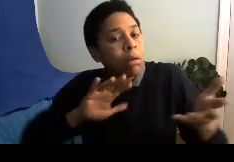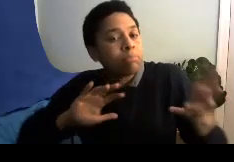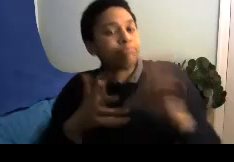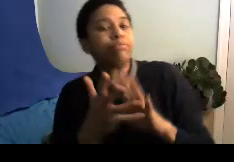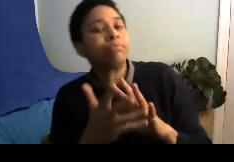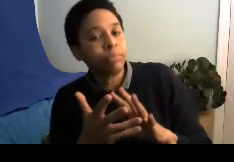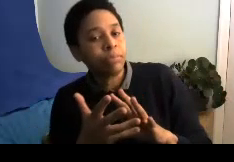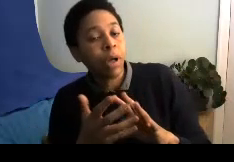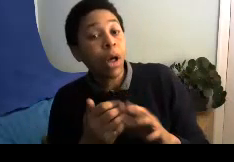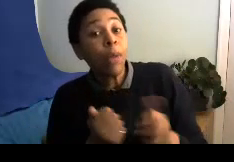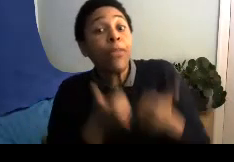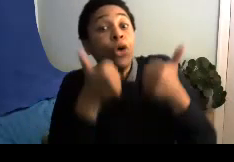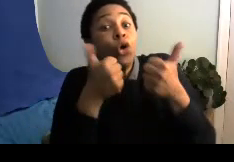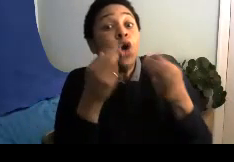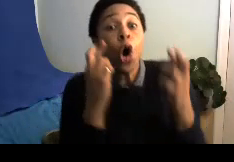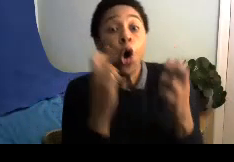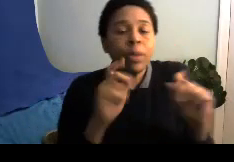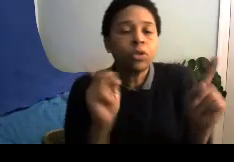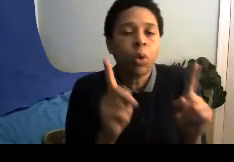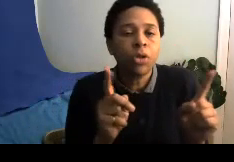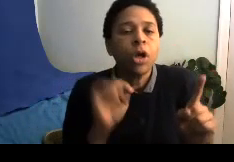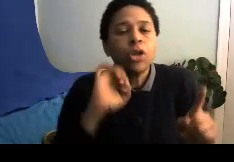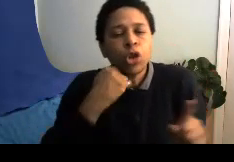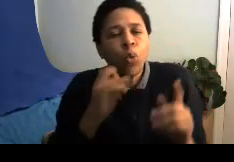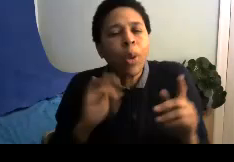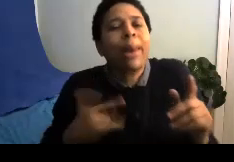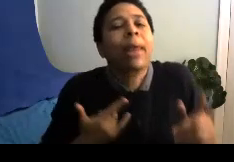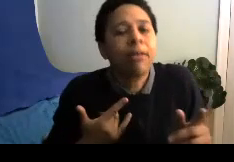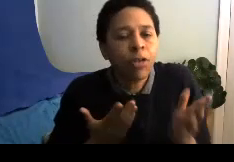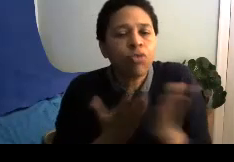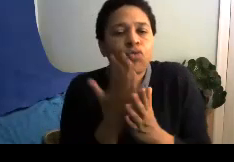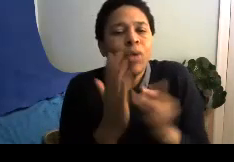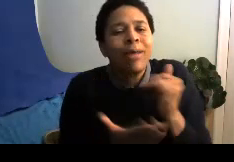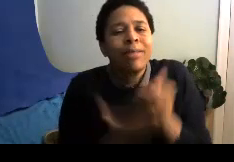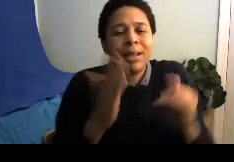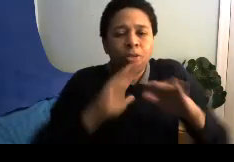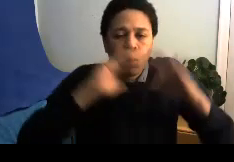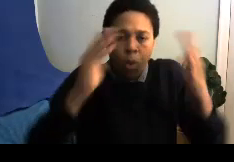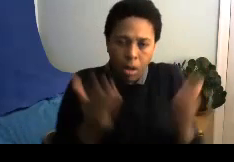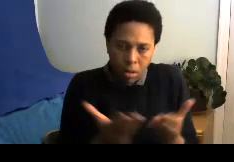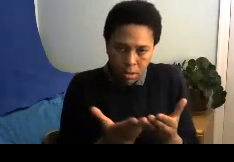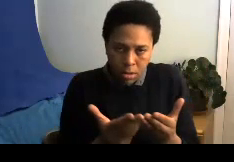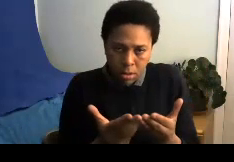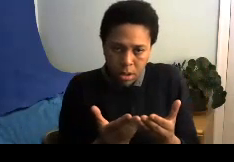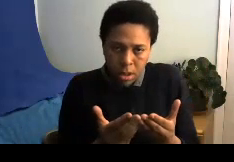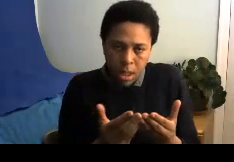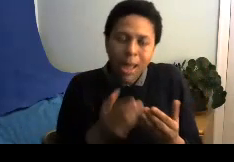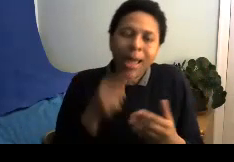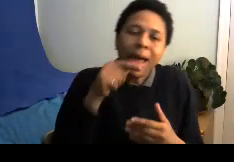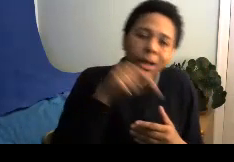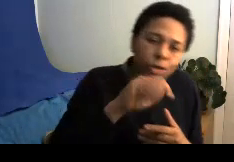give you these brochures, like there's a brochure called Look, I Am Making All Things New. And the cover of it is, there's